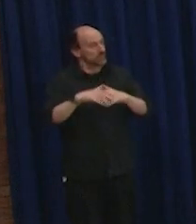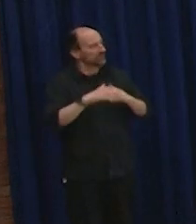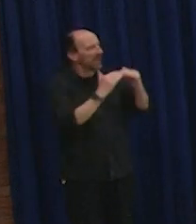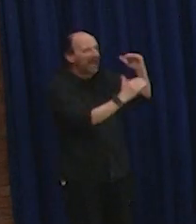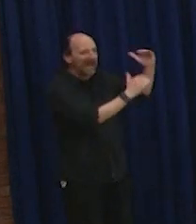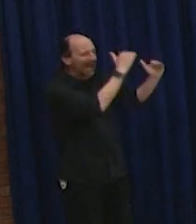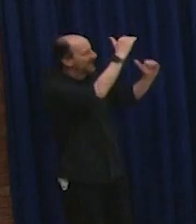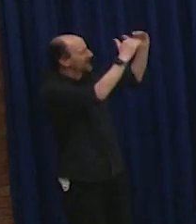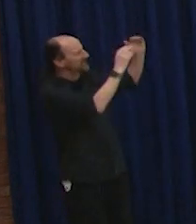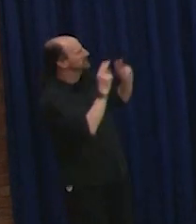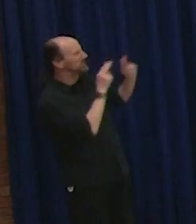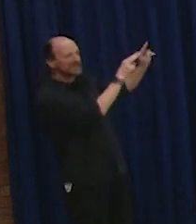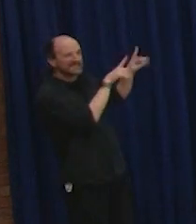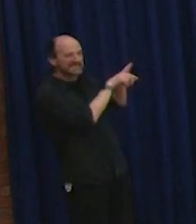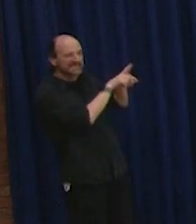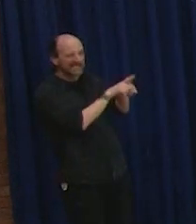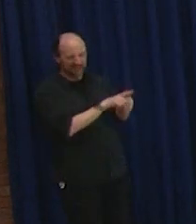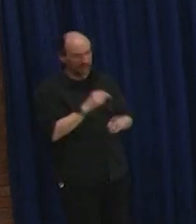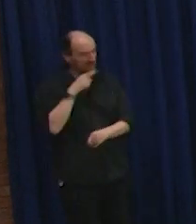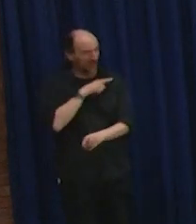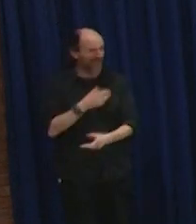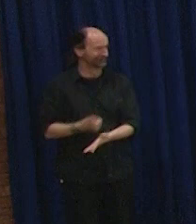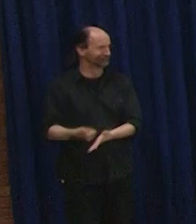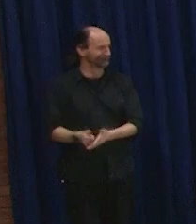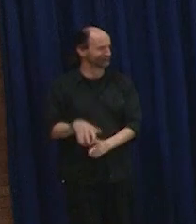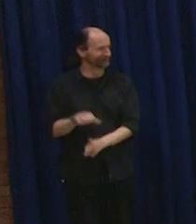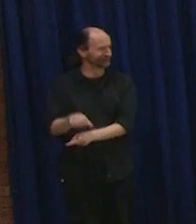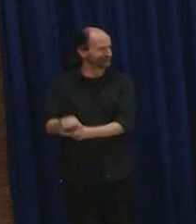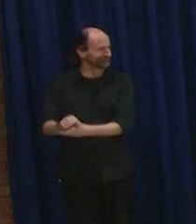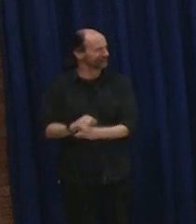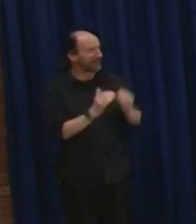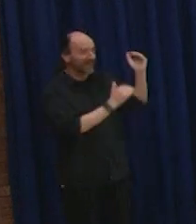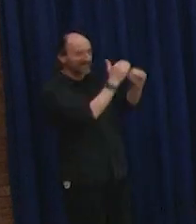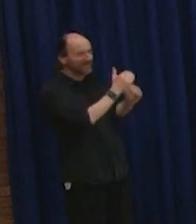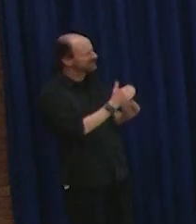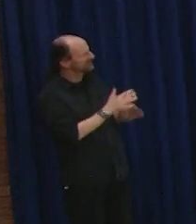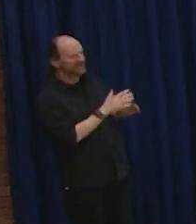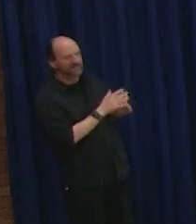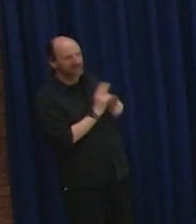sort of way, we do hear people talking about and I know what that's like having a very busy brain,